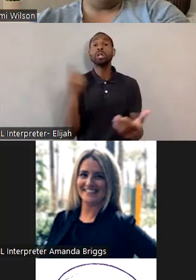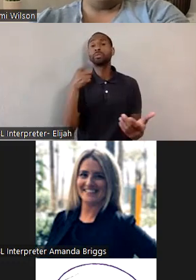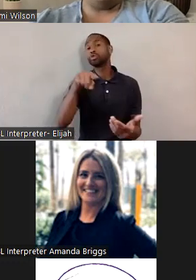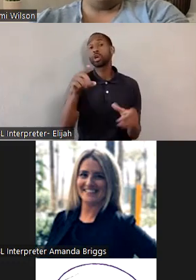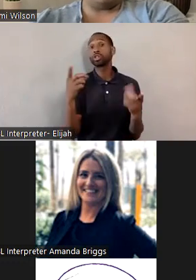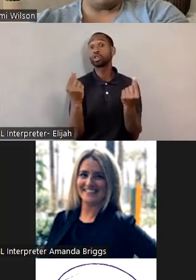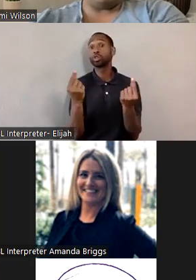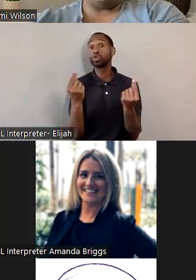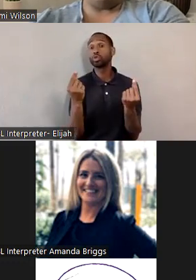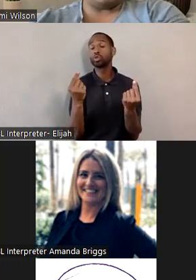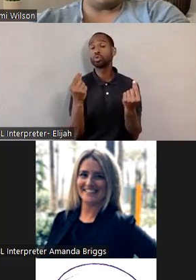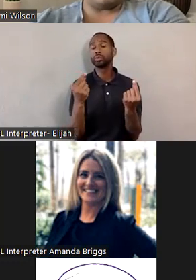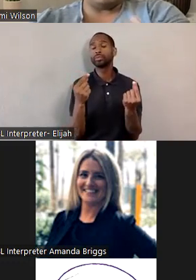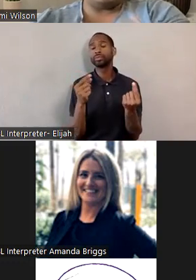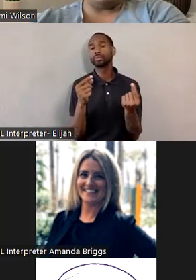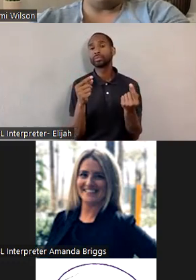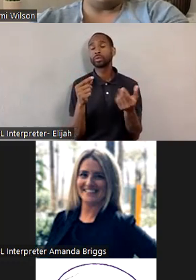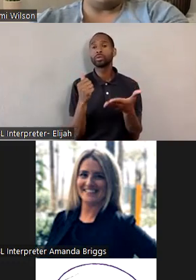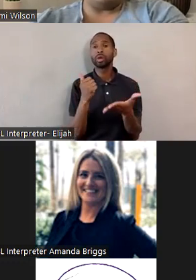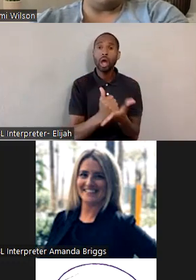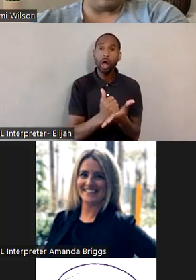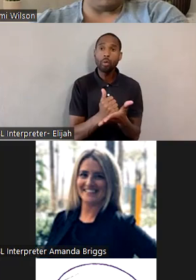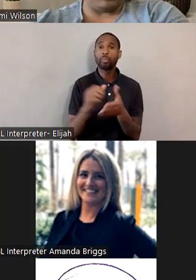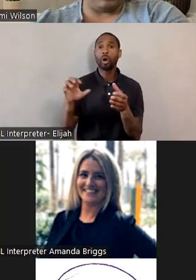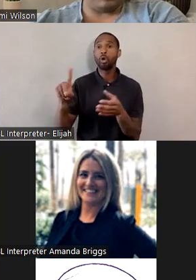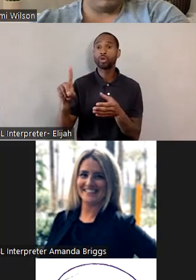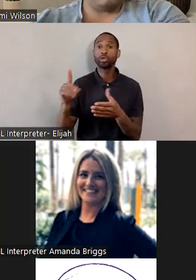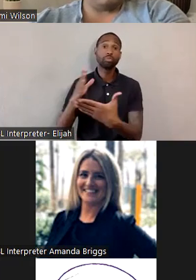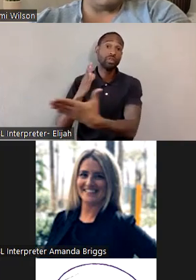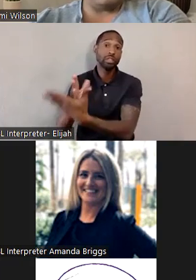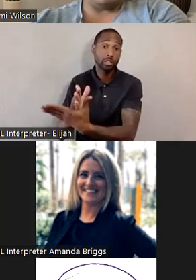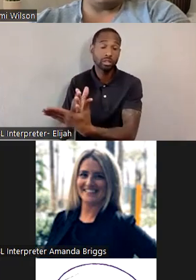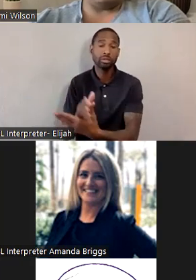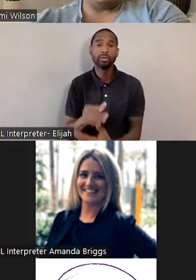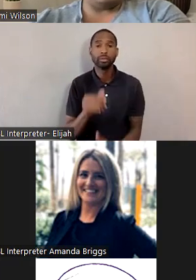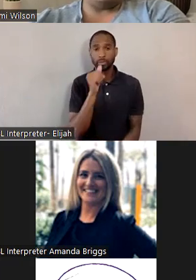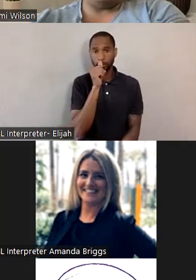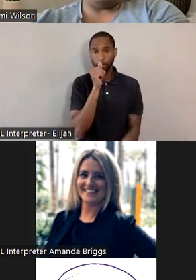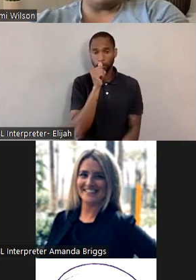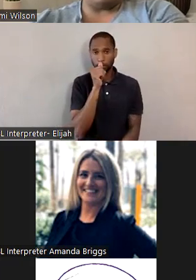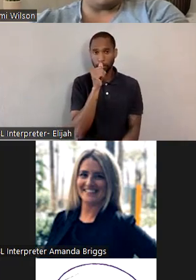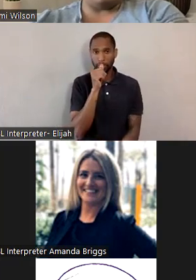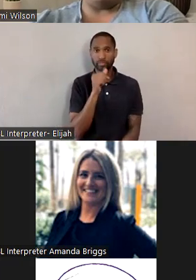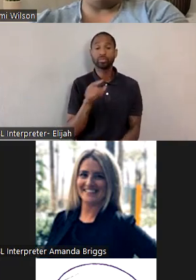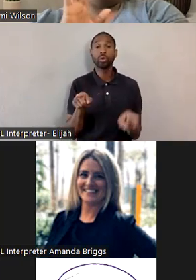aid in overdose prevention. And this is just talking about non-coercive